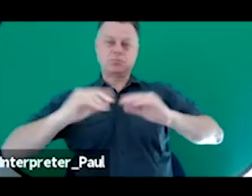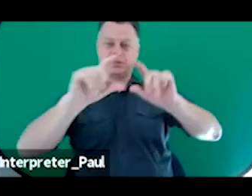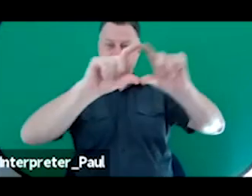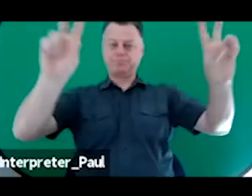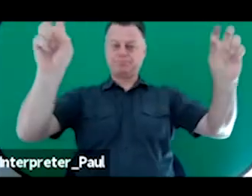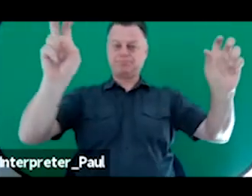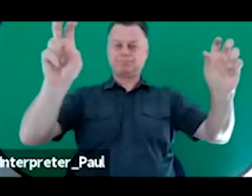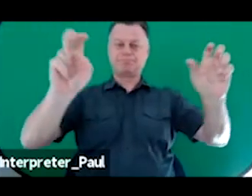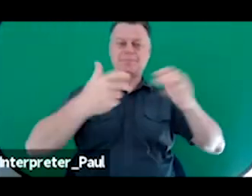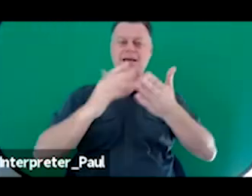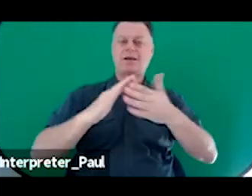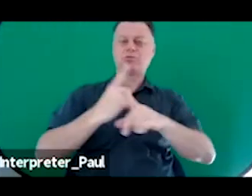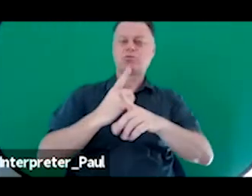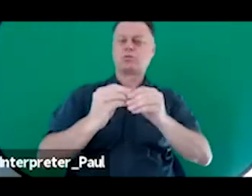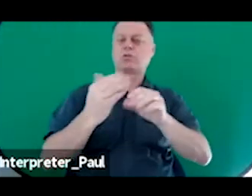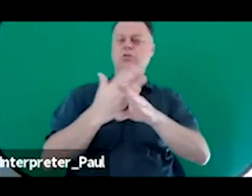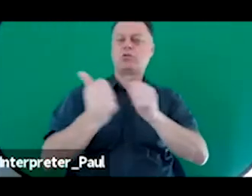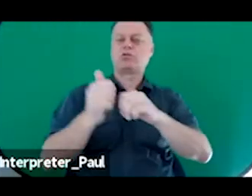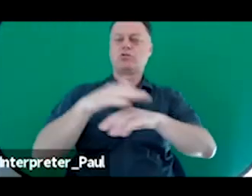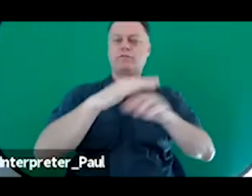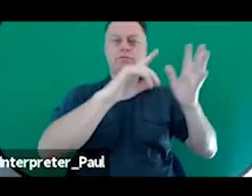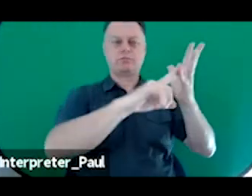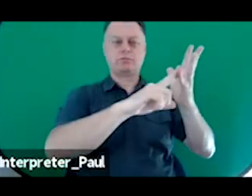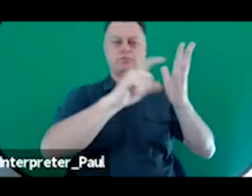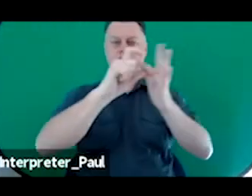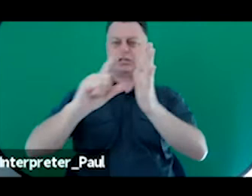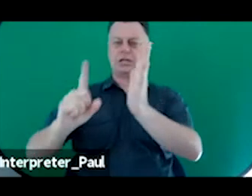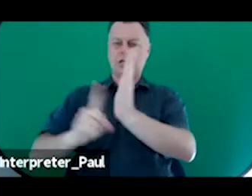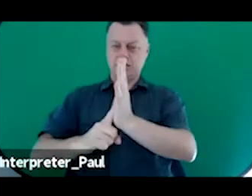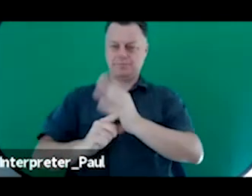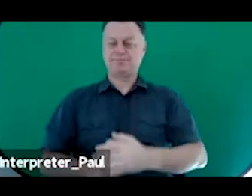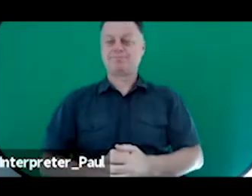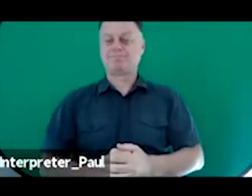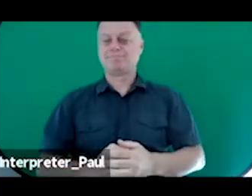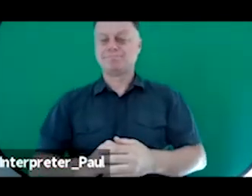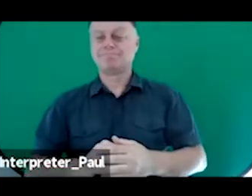How to Talk with Colleagues about Universal Design for Learning. There is the logo for ATEND and